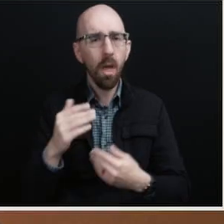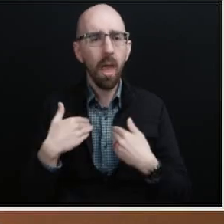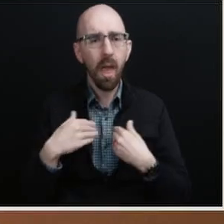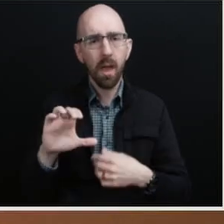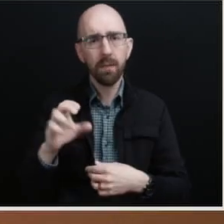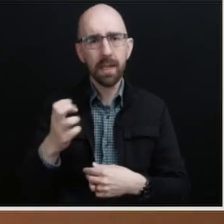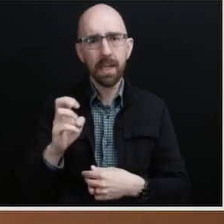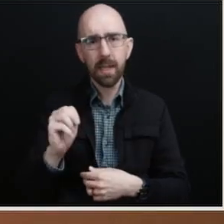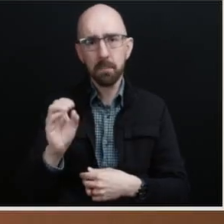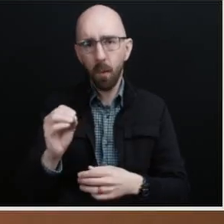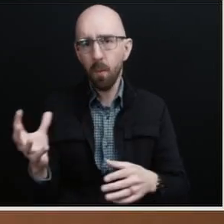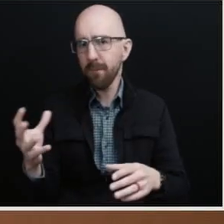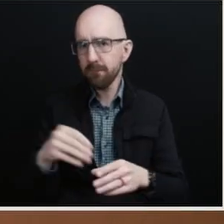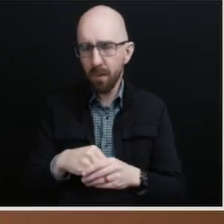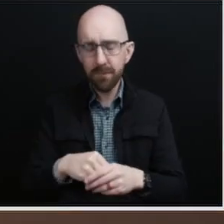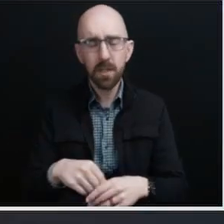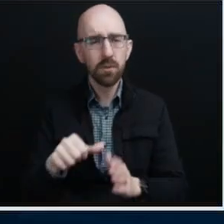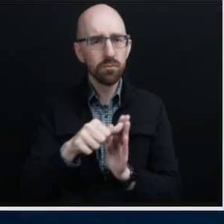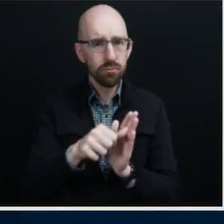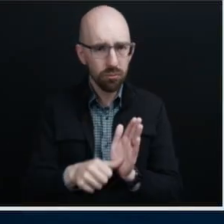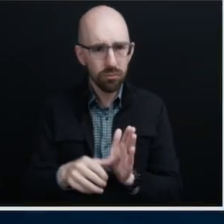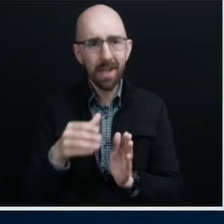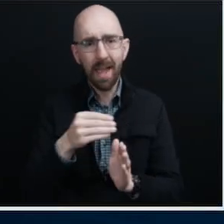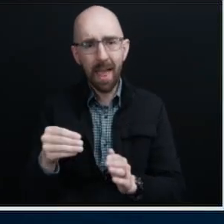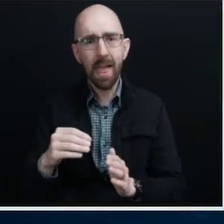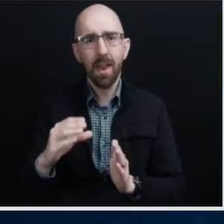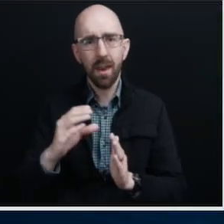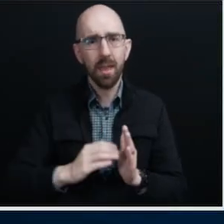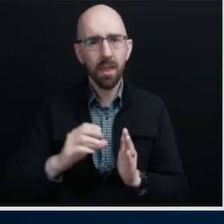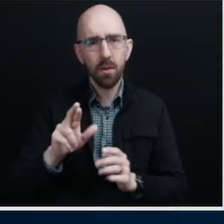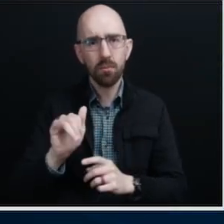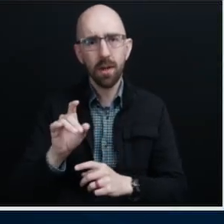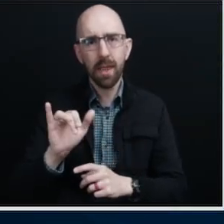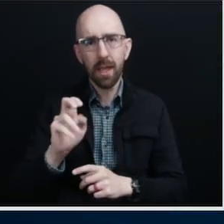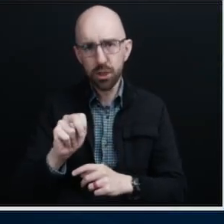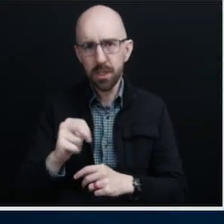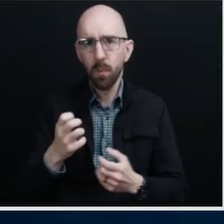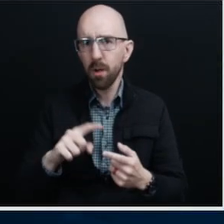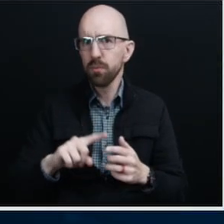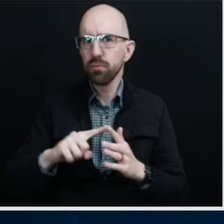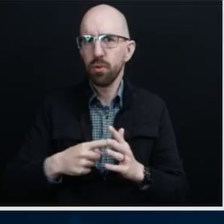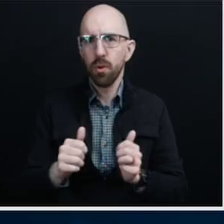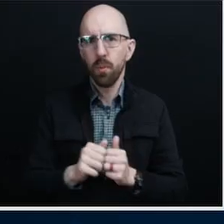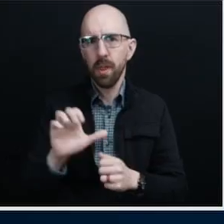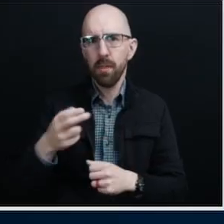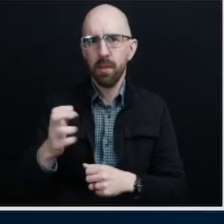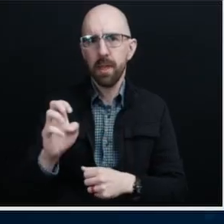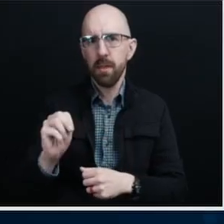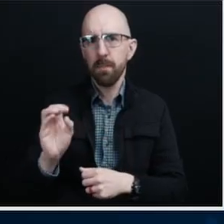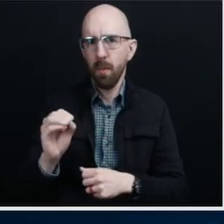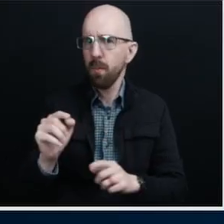to be involved, surgery and radiation. We want to always start with chemotherapy. Um in part,